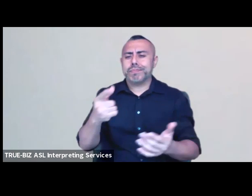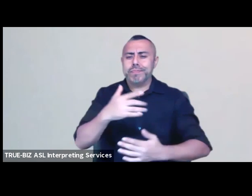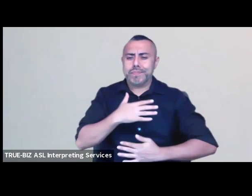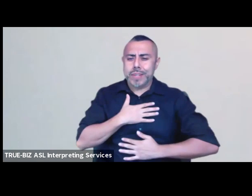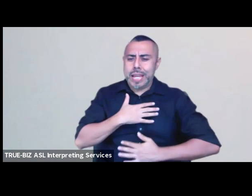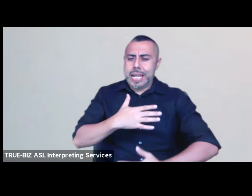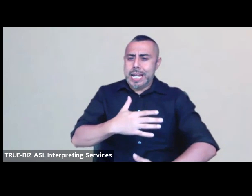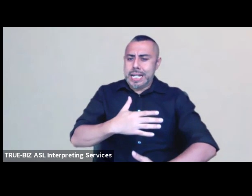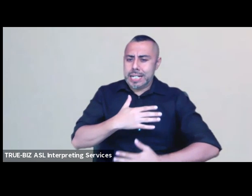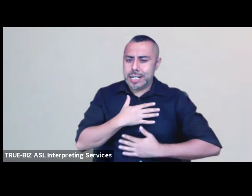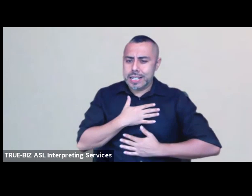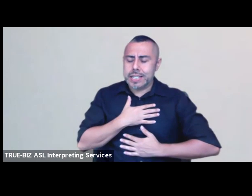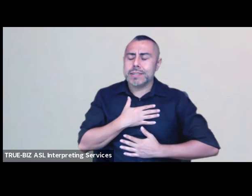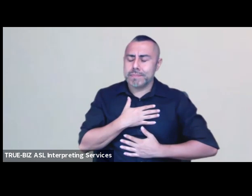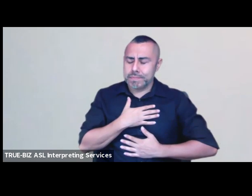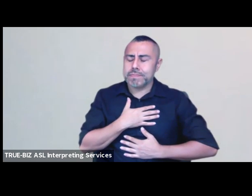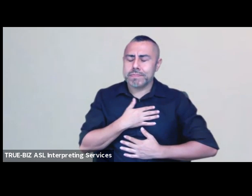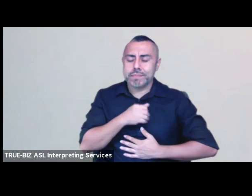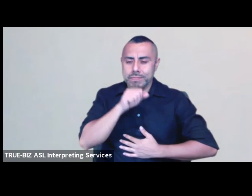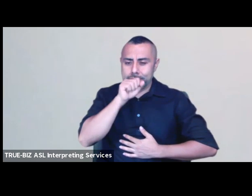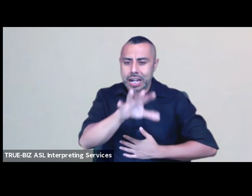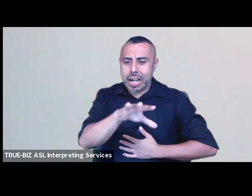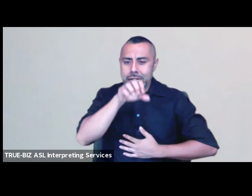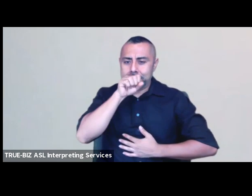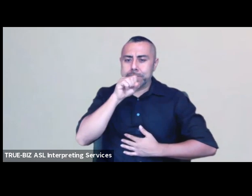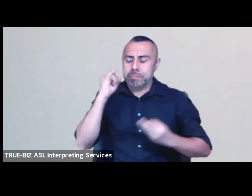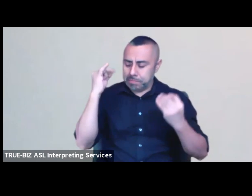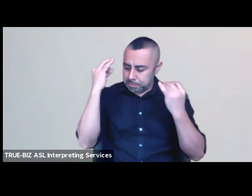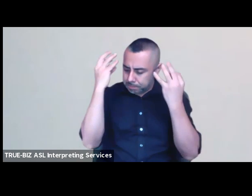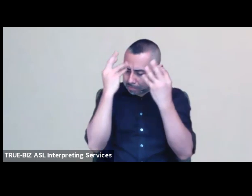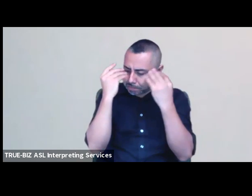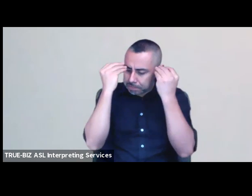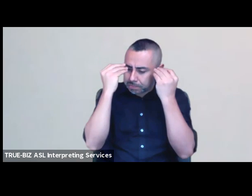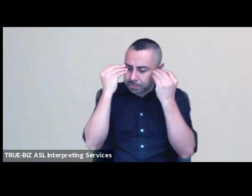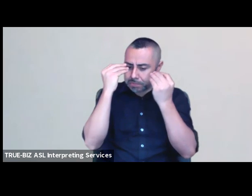We'd like to center, uplift trans freelance artists,